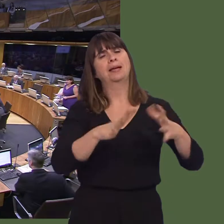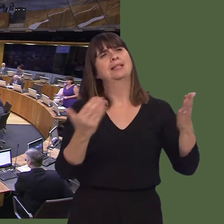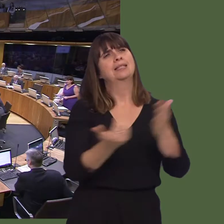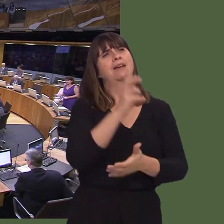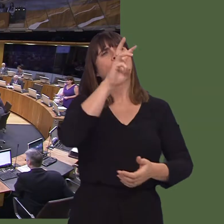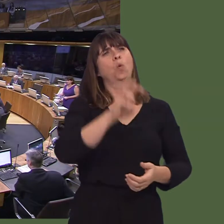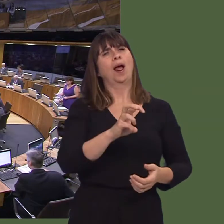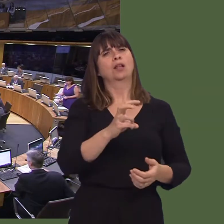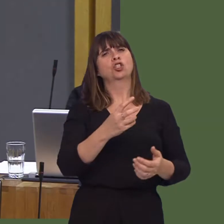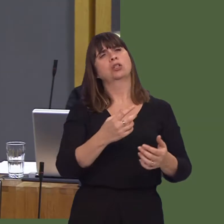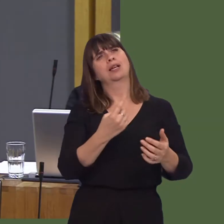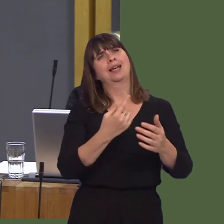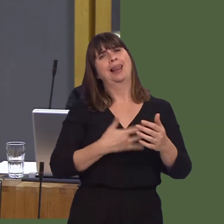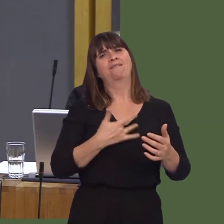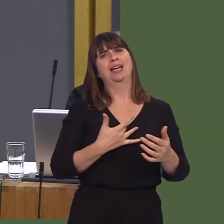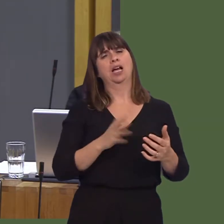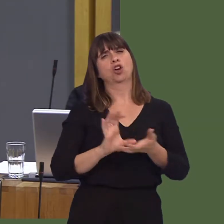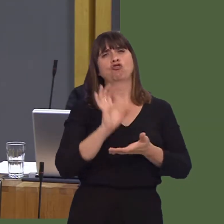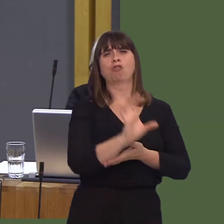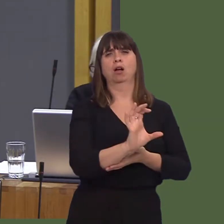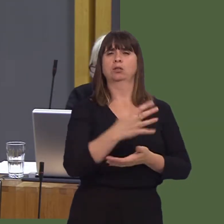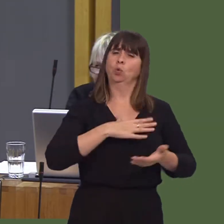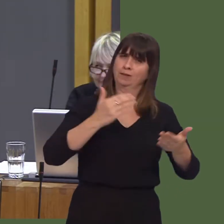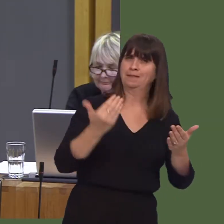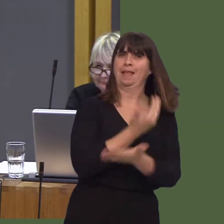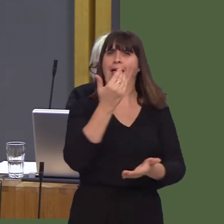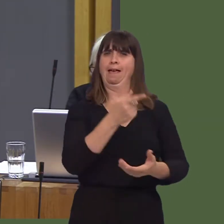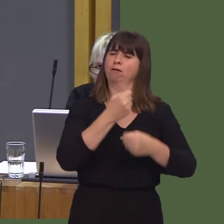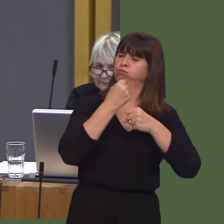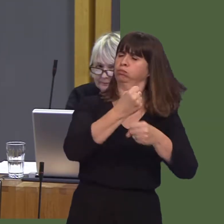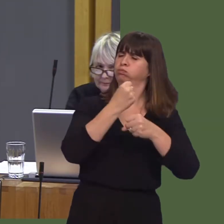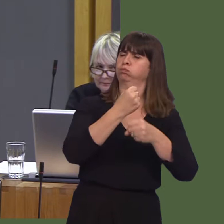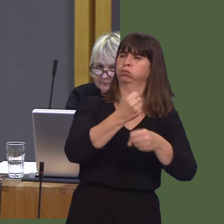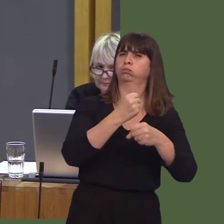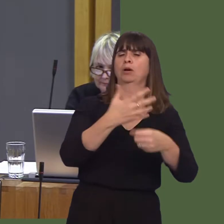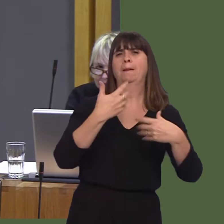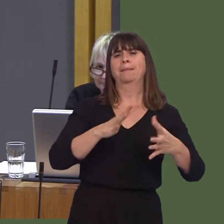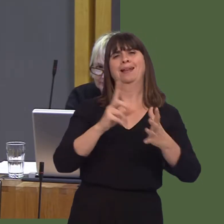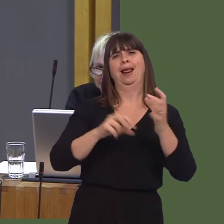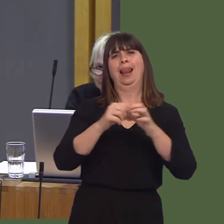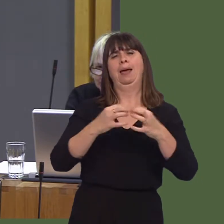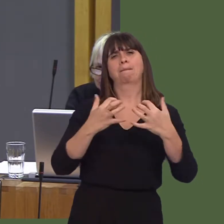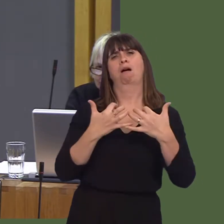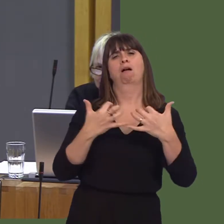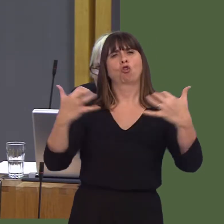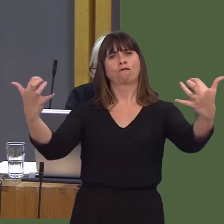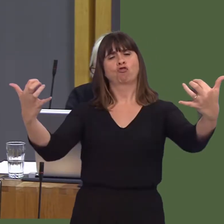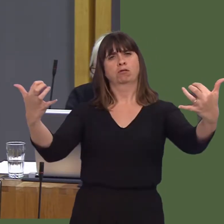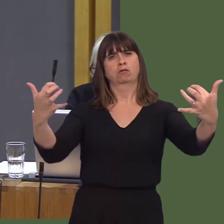Party member, who has succeeded in getting a motion to the Labour Party conference in support of that grant's retention.